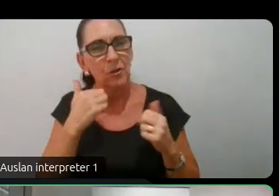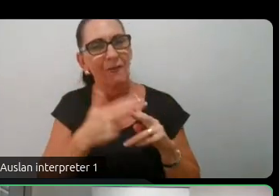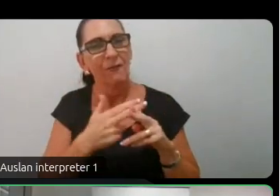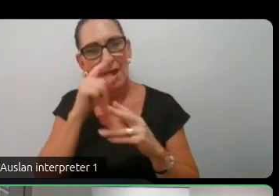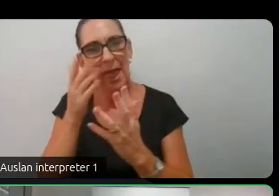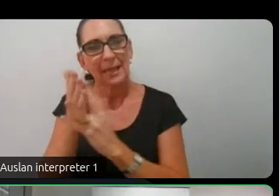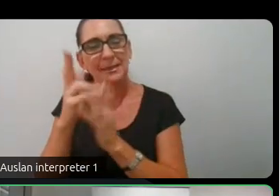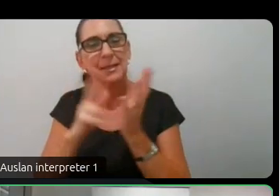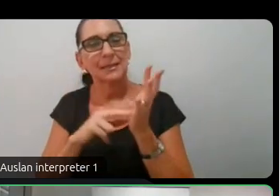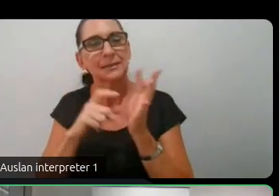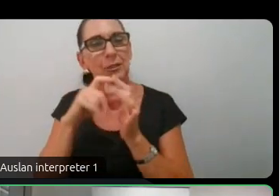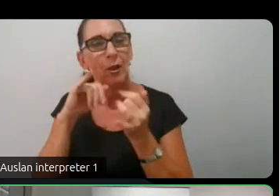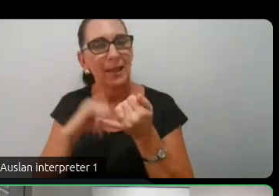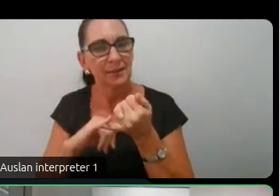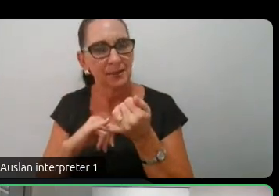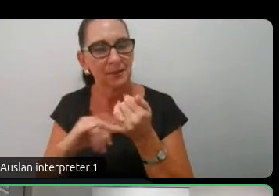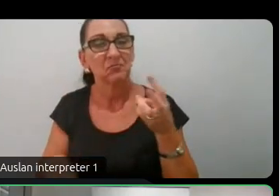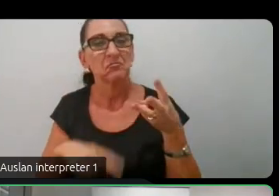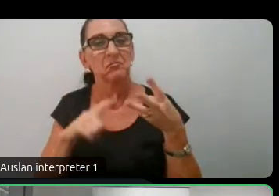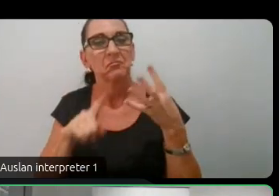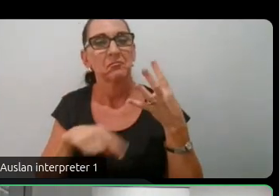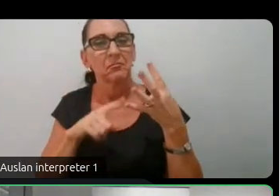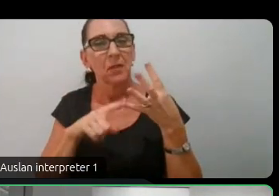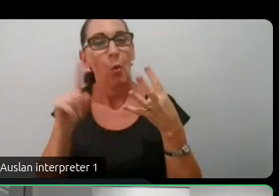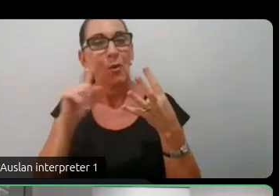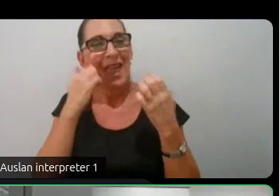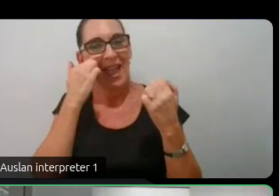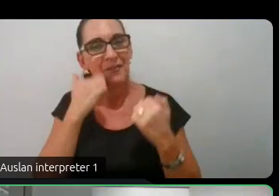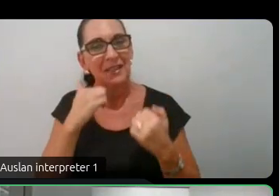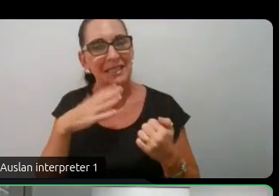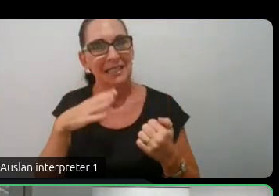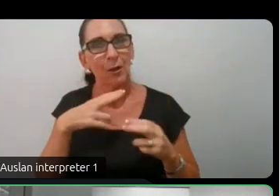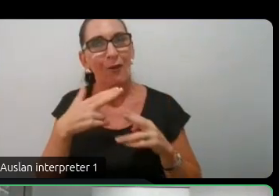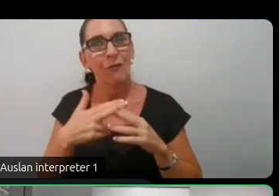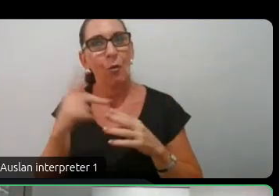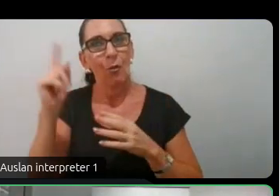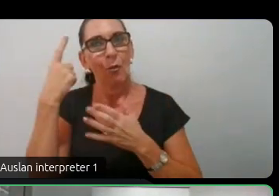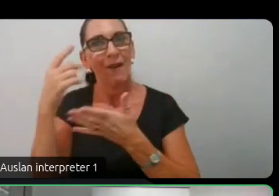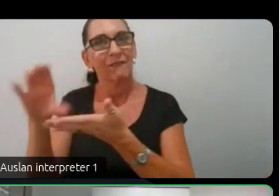evidence is required to get supports funded. And I'll hand over to Lana now. Thank you. Hi